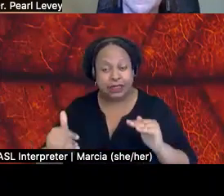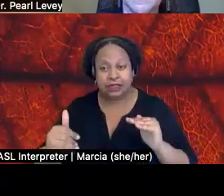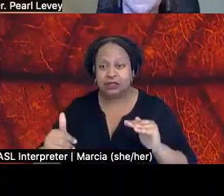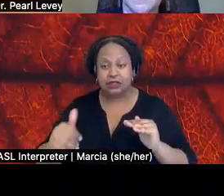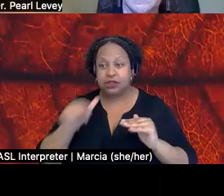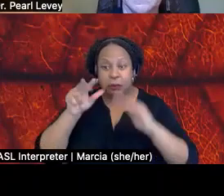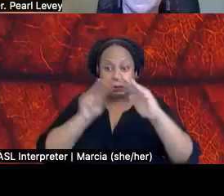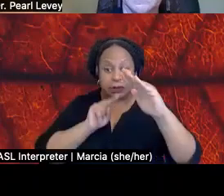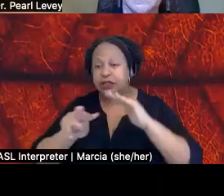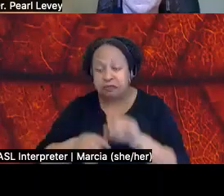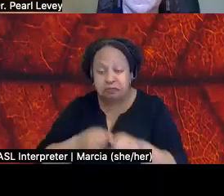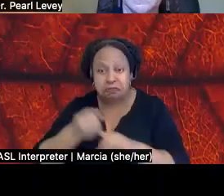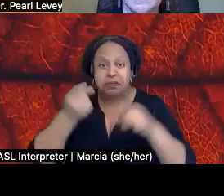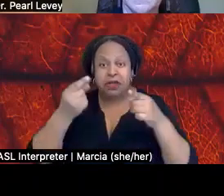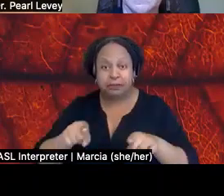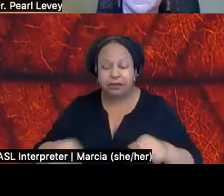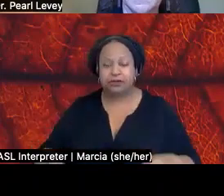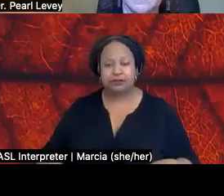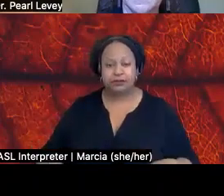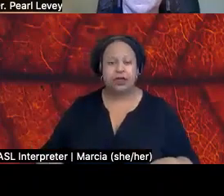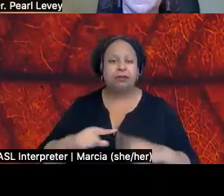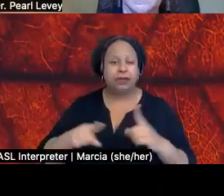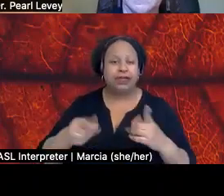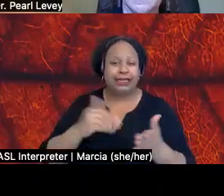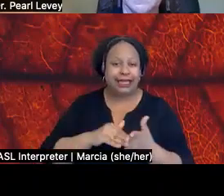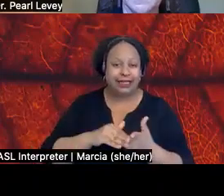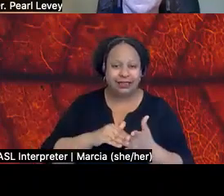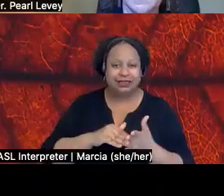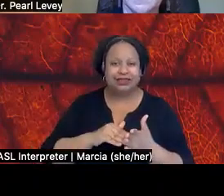And so we again, we look at what is the essential requirement that comes out of a call experience.